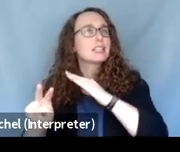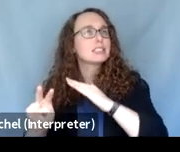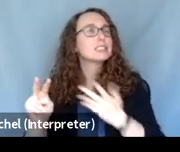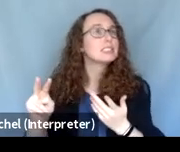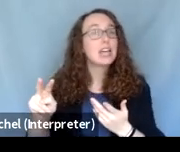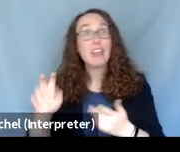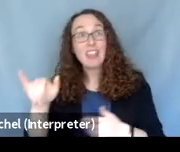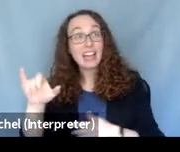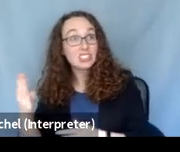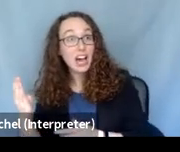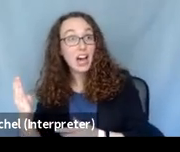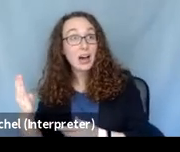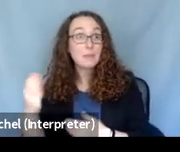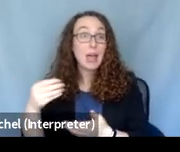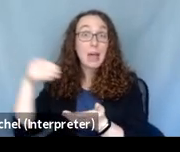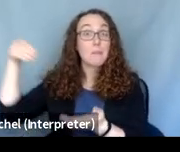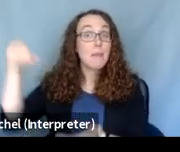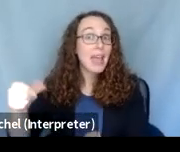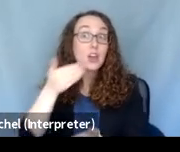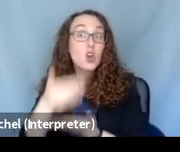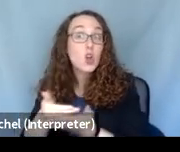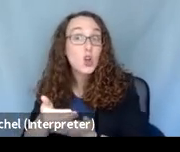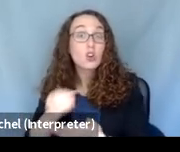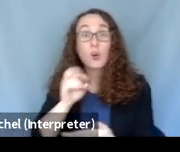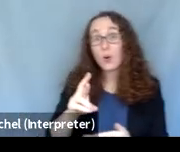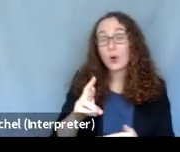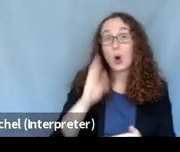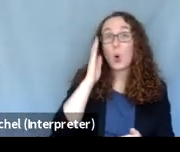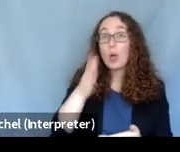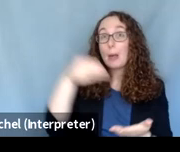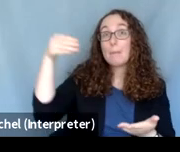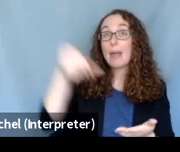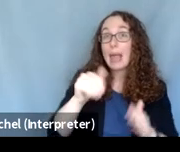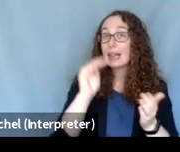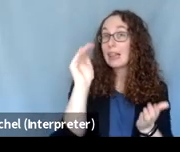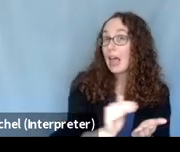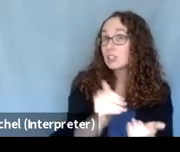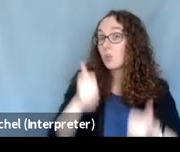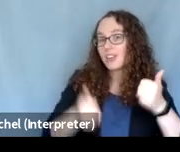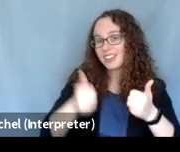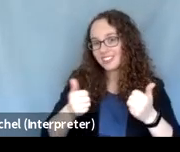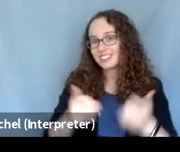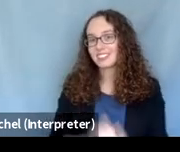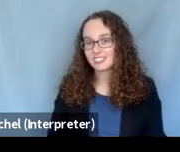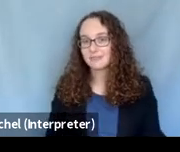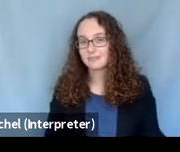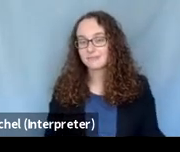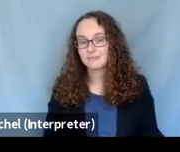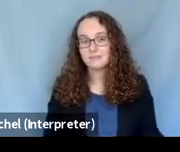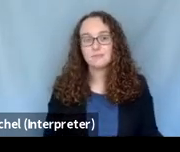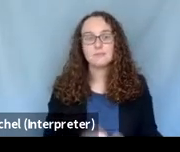collaboration with the State Chancellor's Office in Sacramento and we have this website. We're very fortunate, we have this website